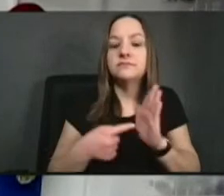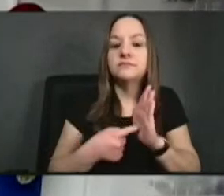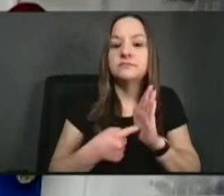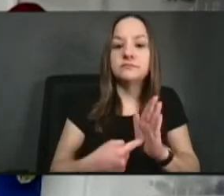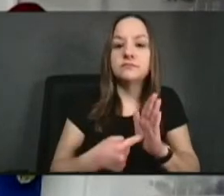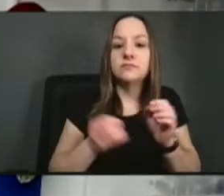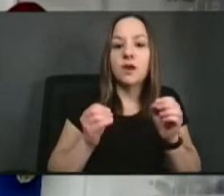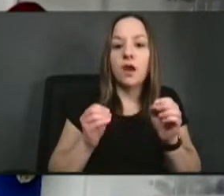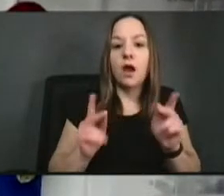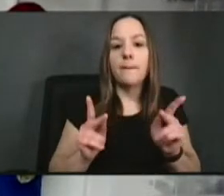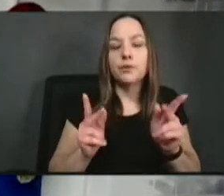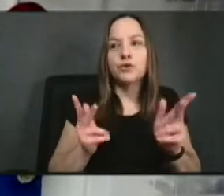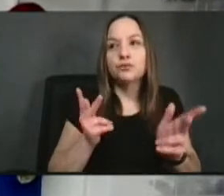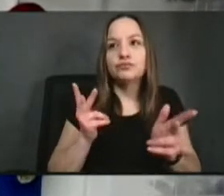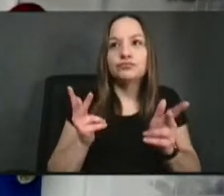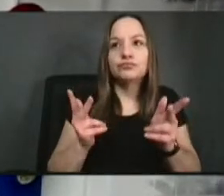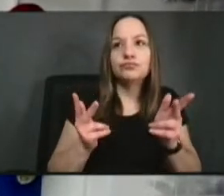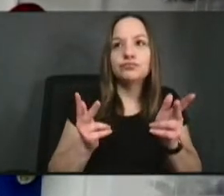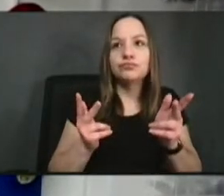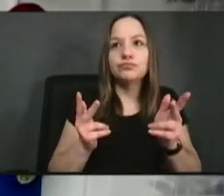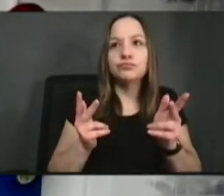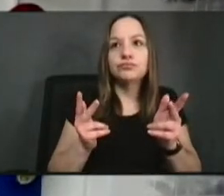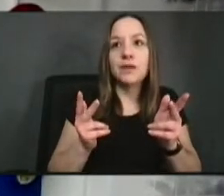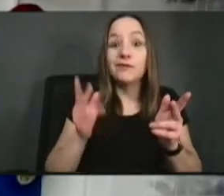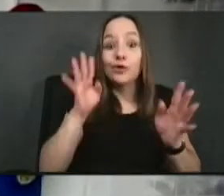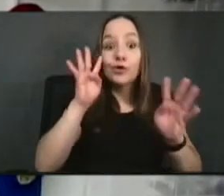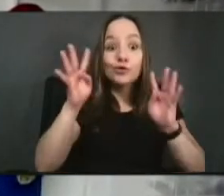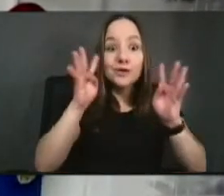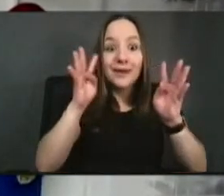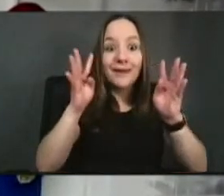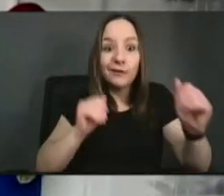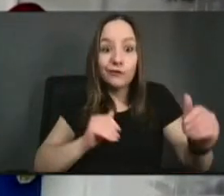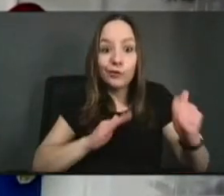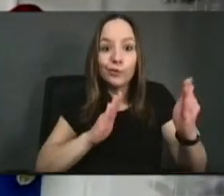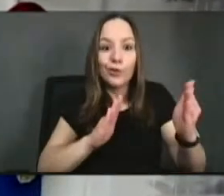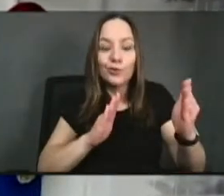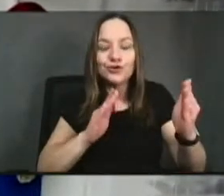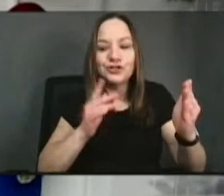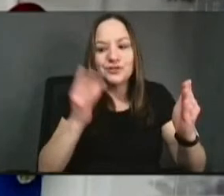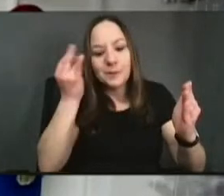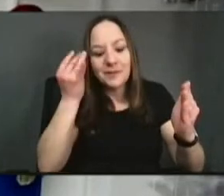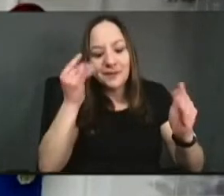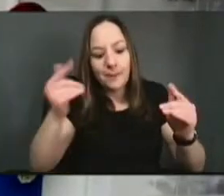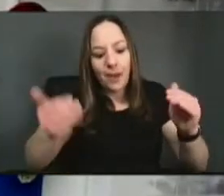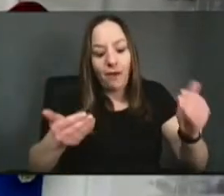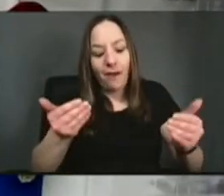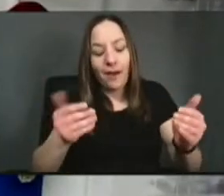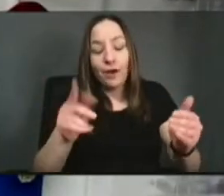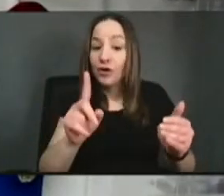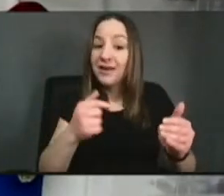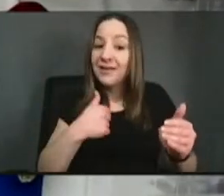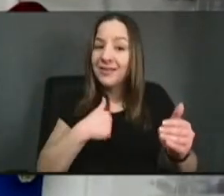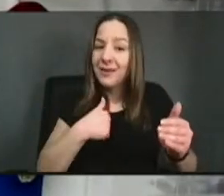and show, um, the opportunities of the creative ways that we